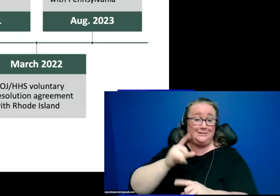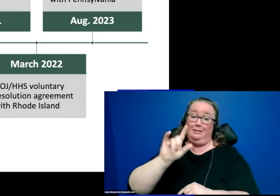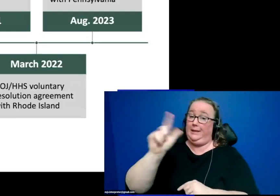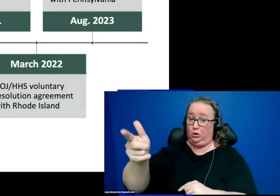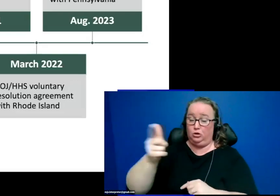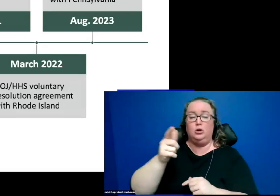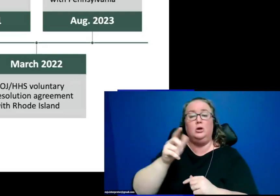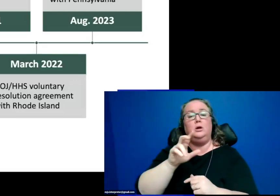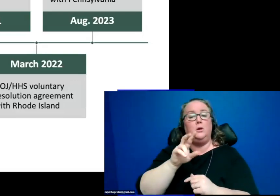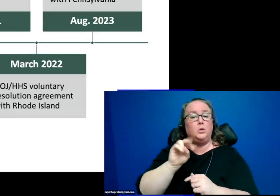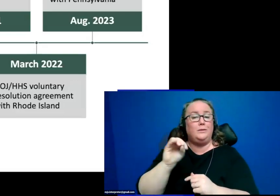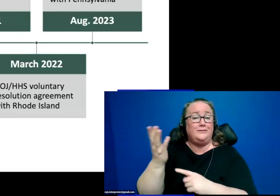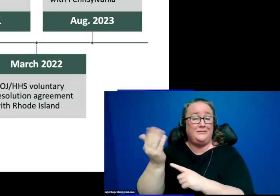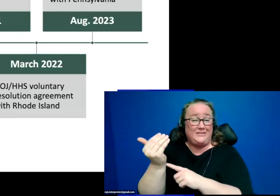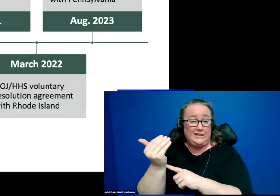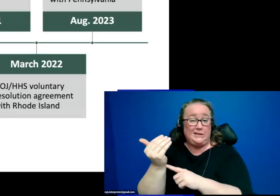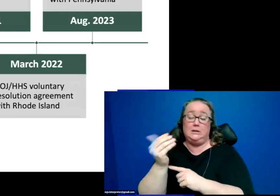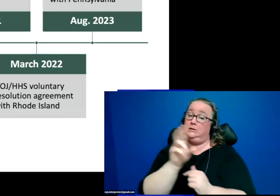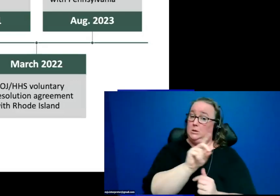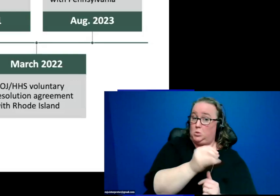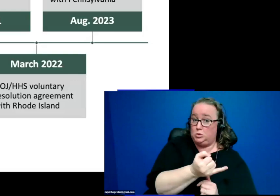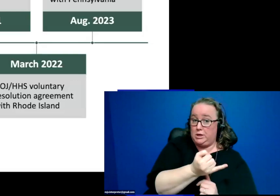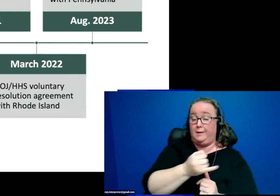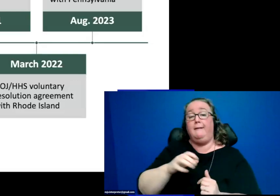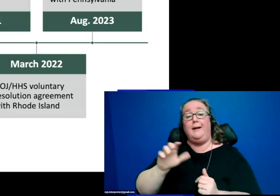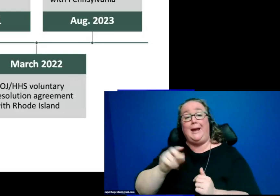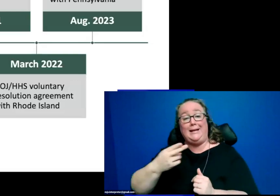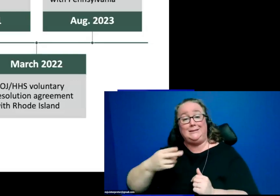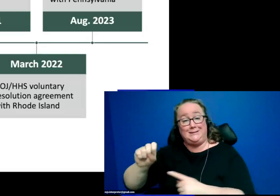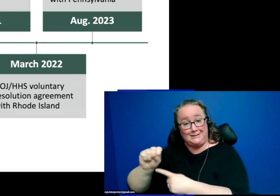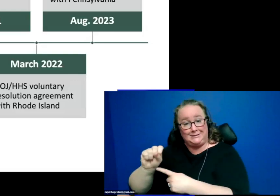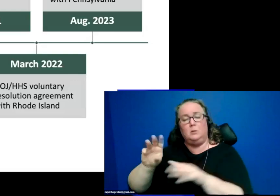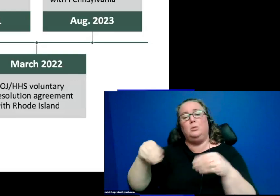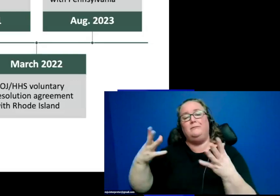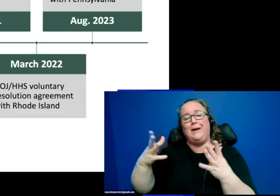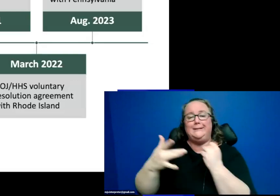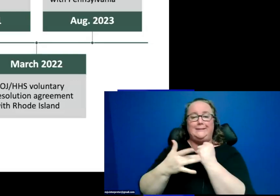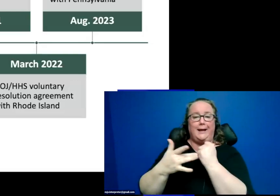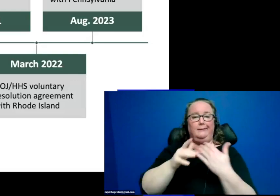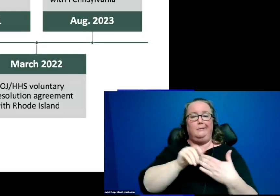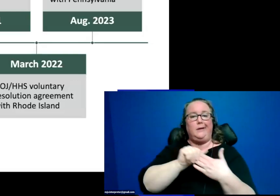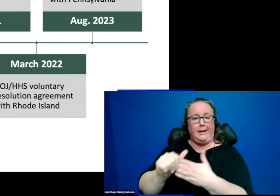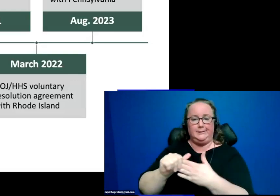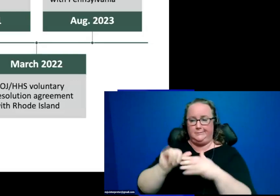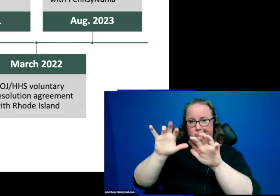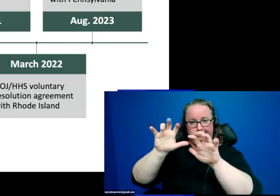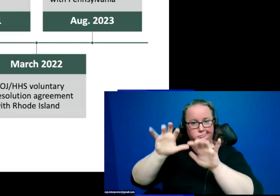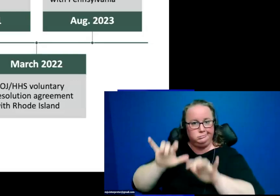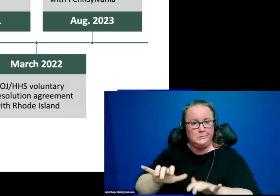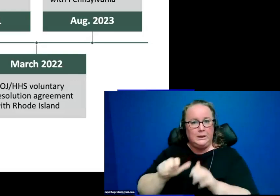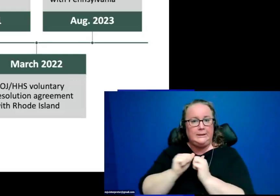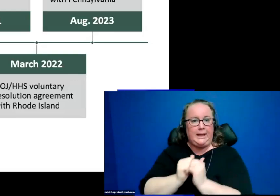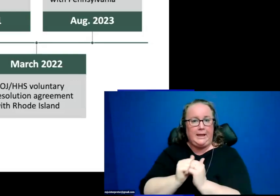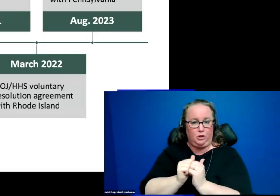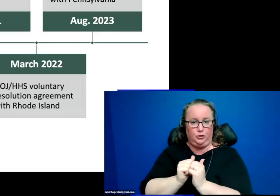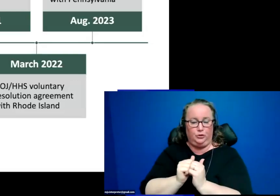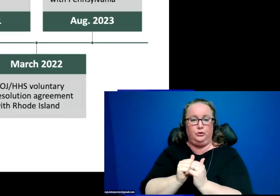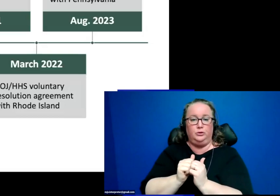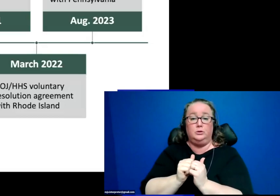the DOJ and HHS issued technical guidance together, which is really good. And I've seen court cite to